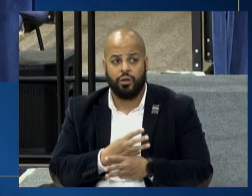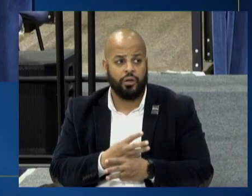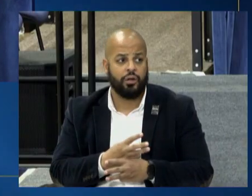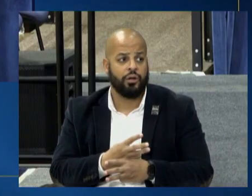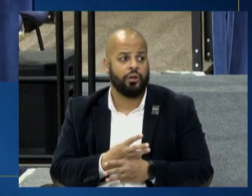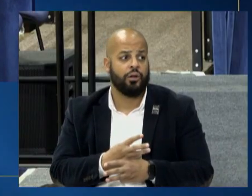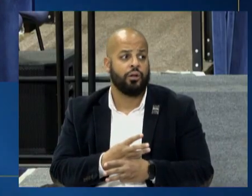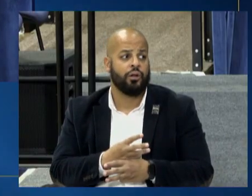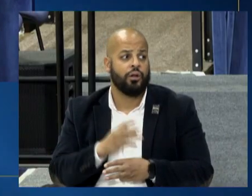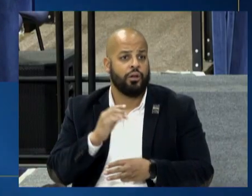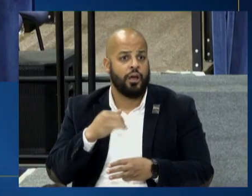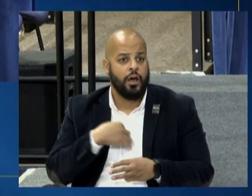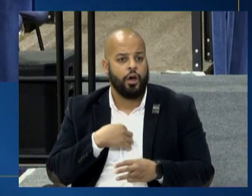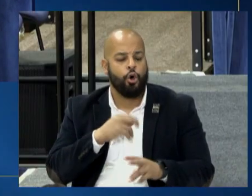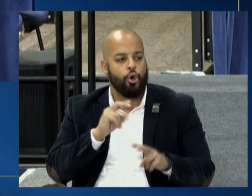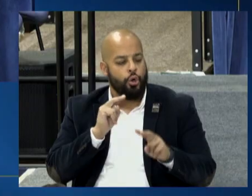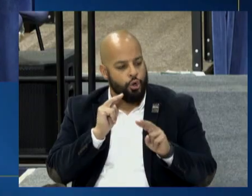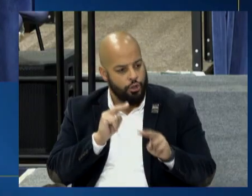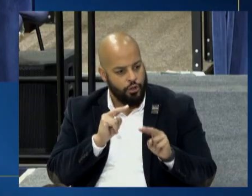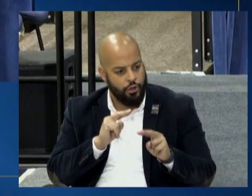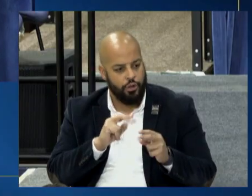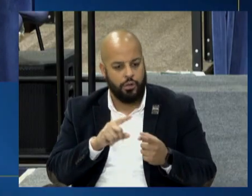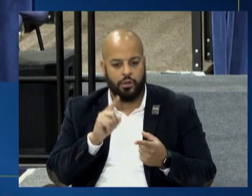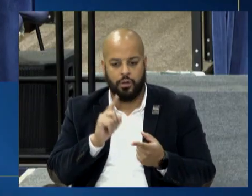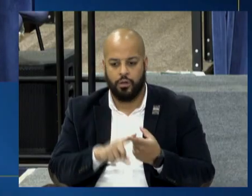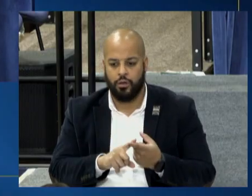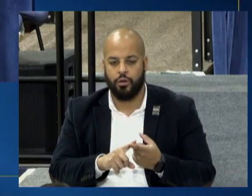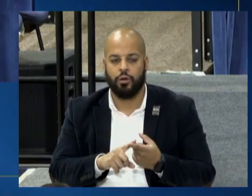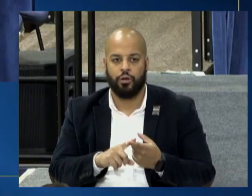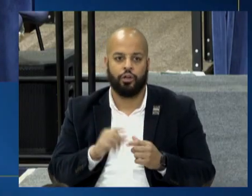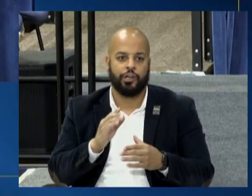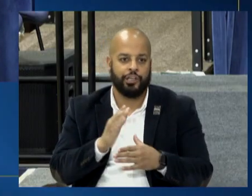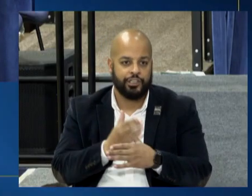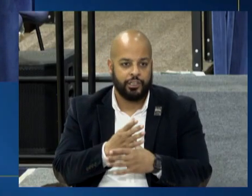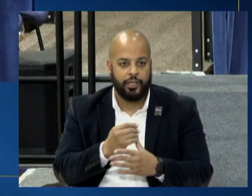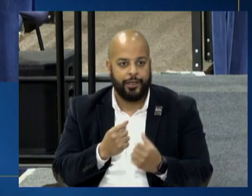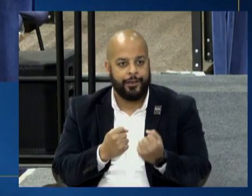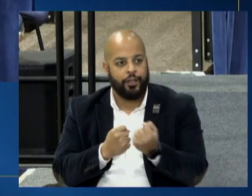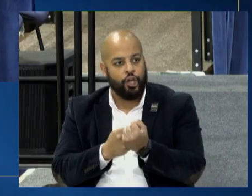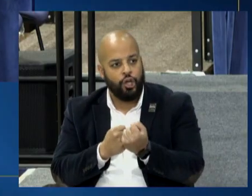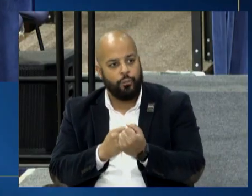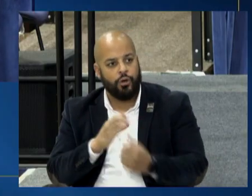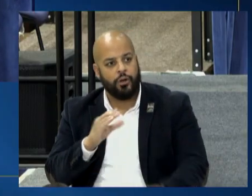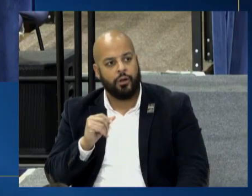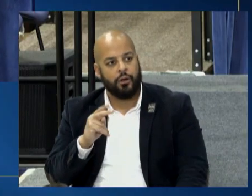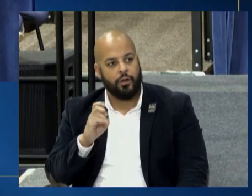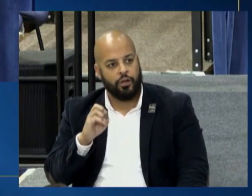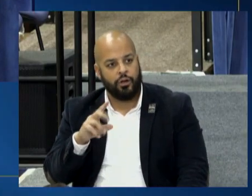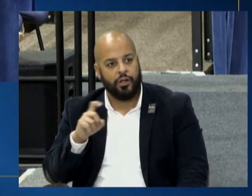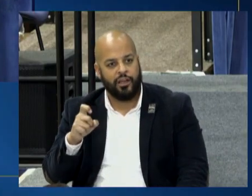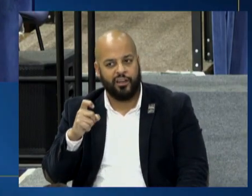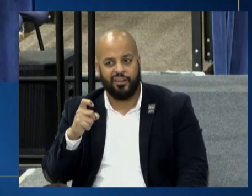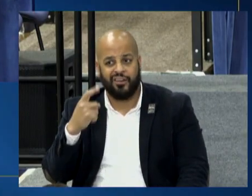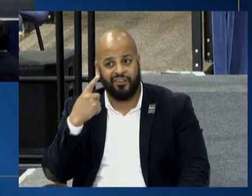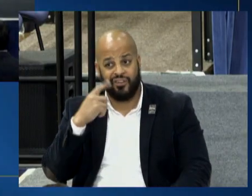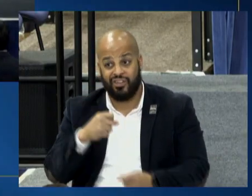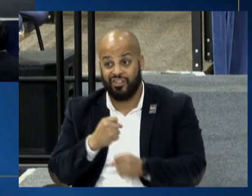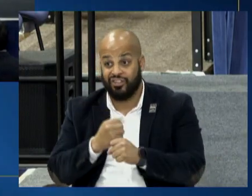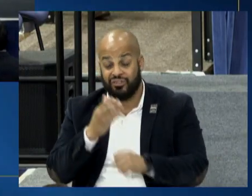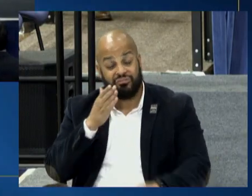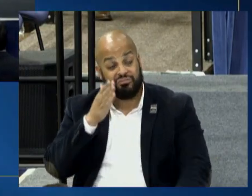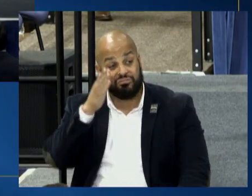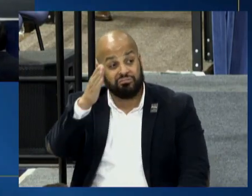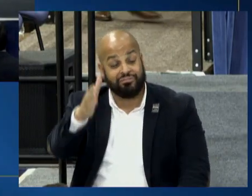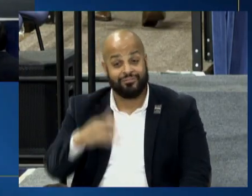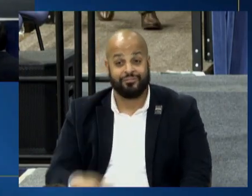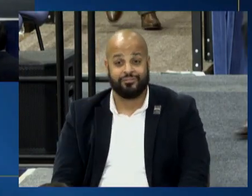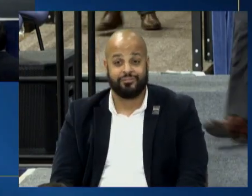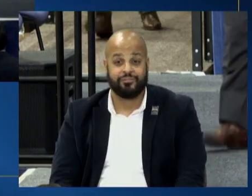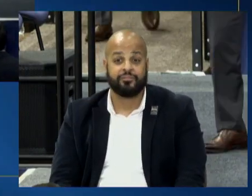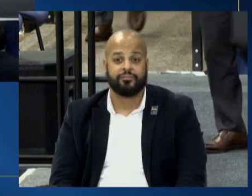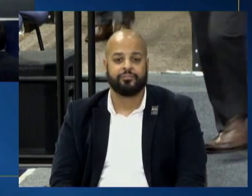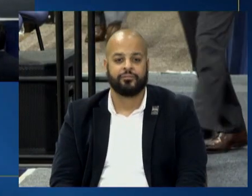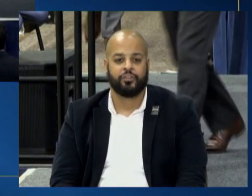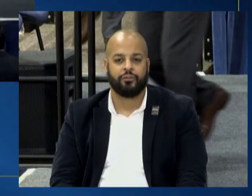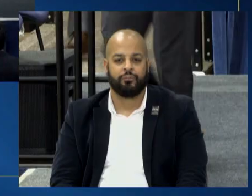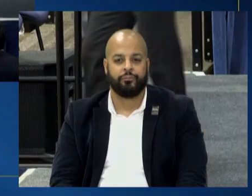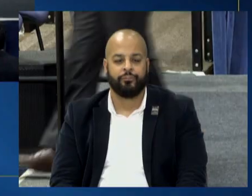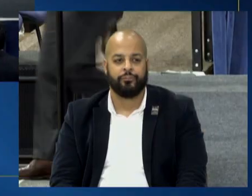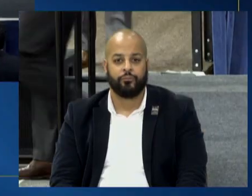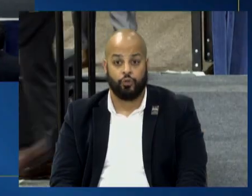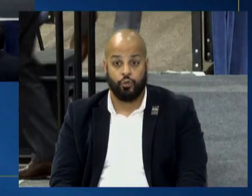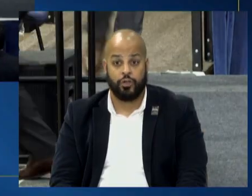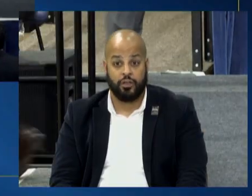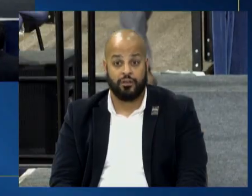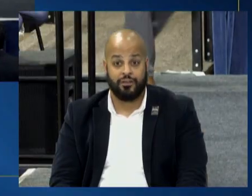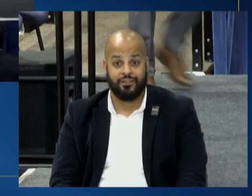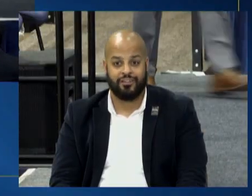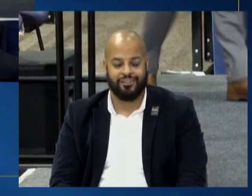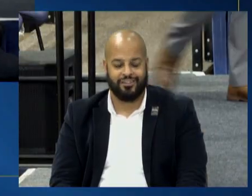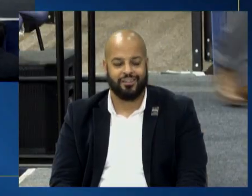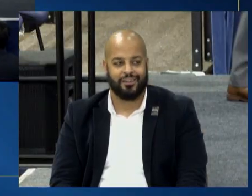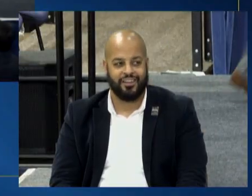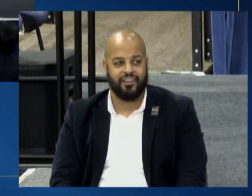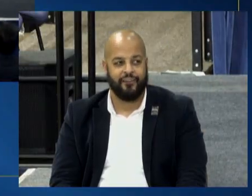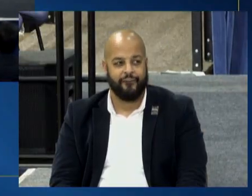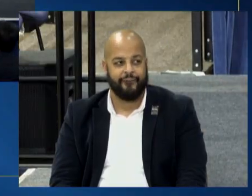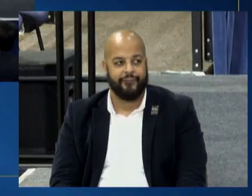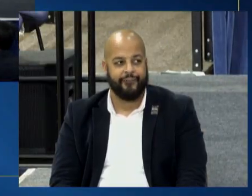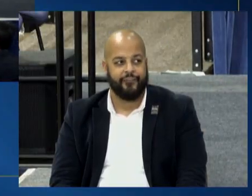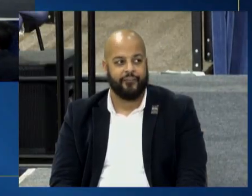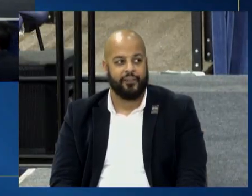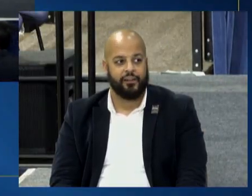And looking forward to shepherding and supporting CancerX in the years to come.